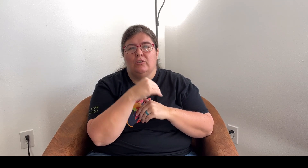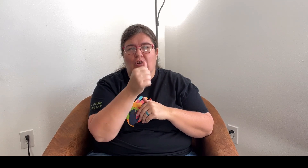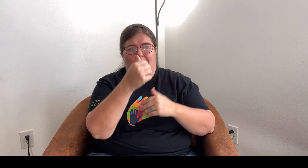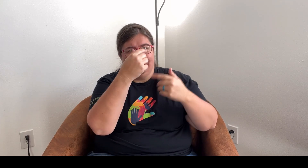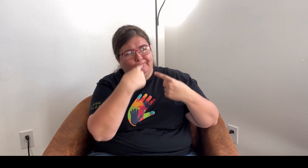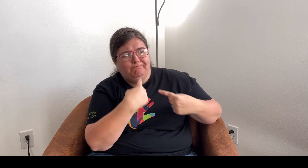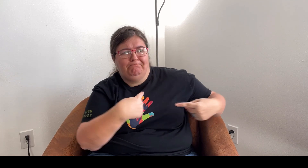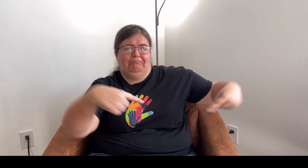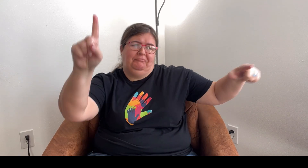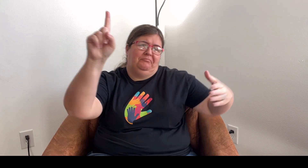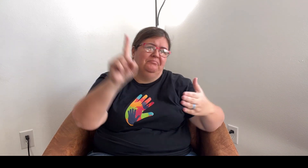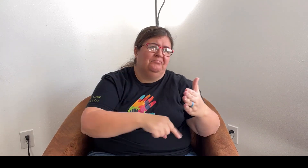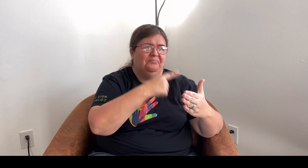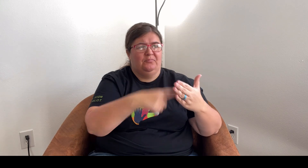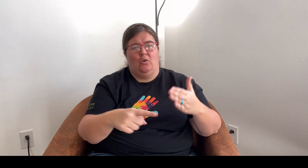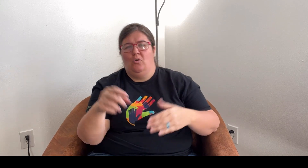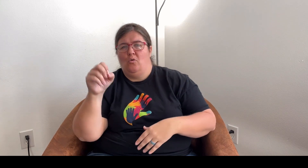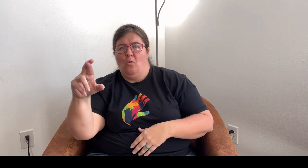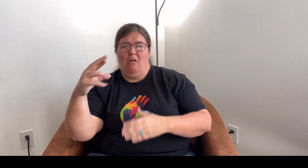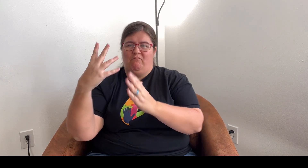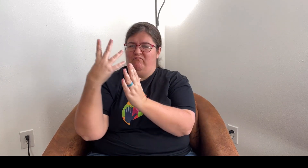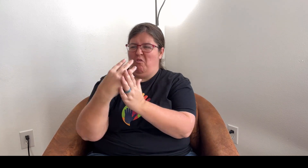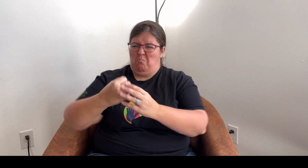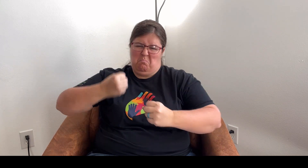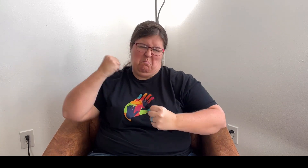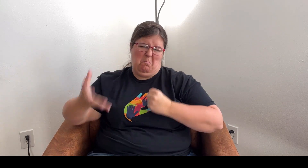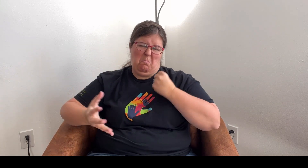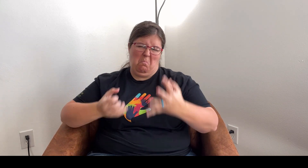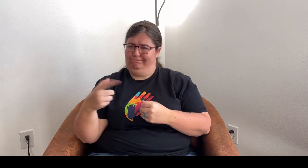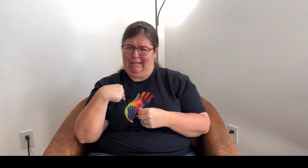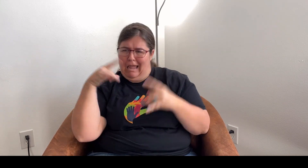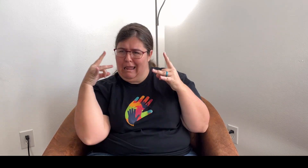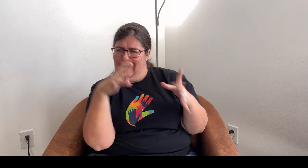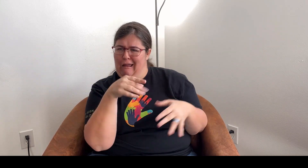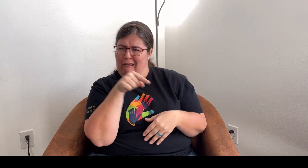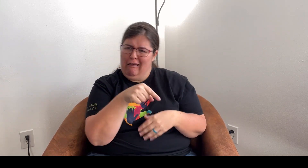Gentle warnings. Rather than announcing to the world, criticizing publicly, or filming yourself